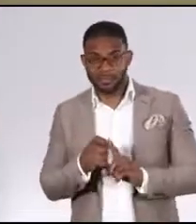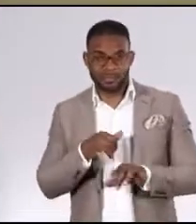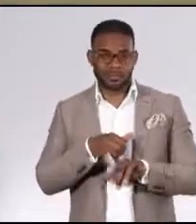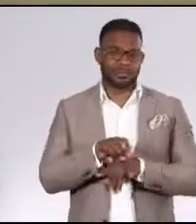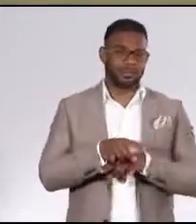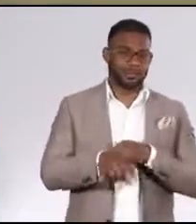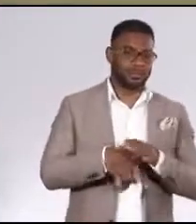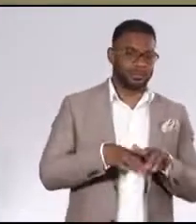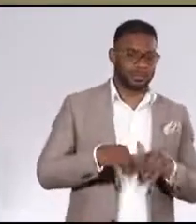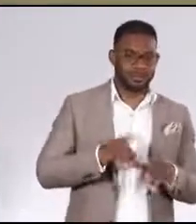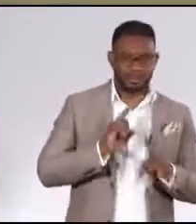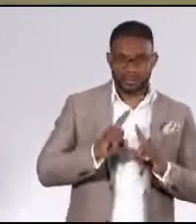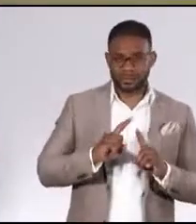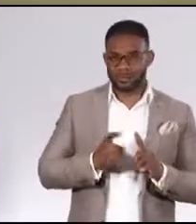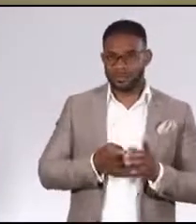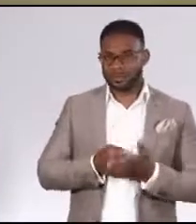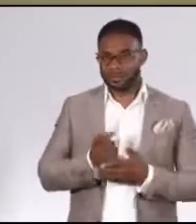involving with a daily experience for me.